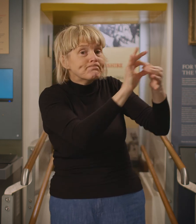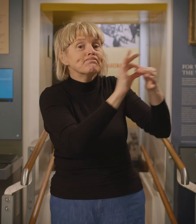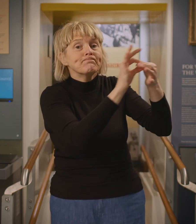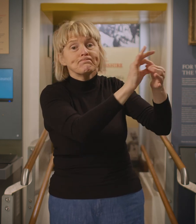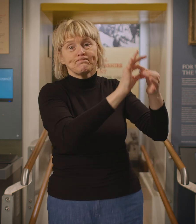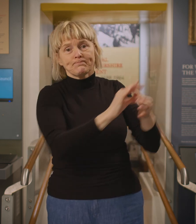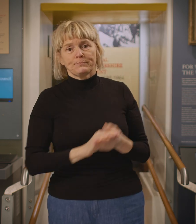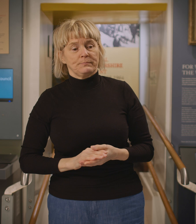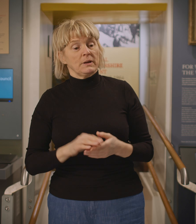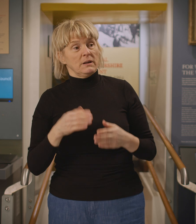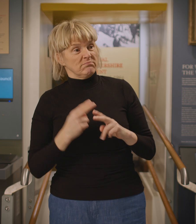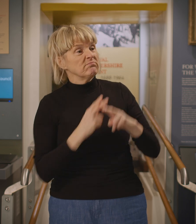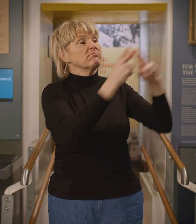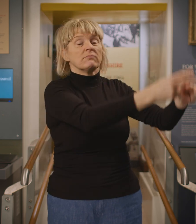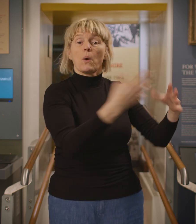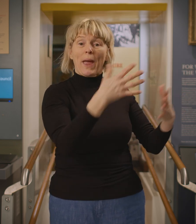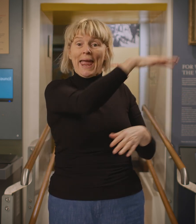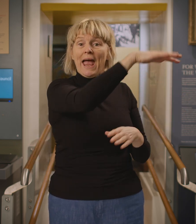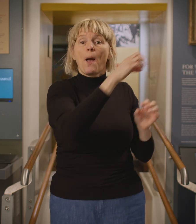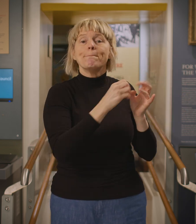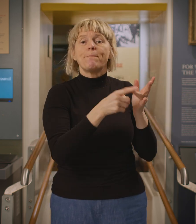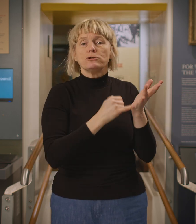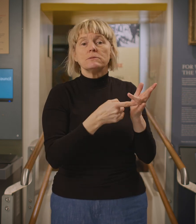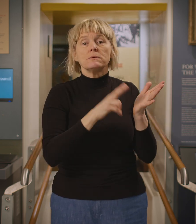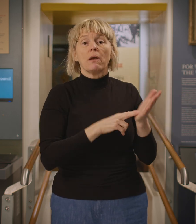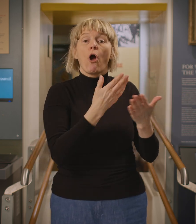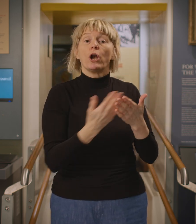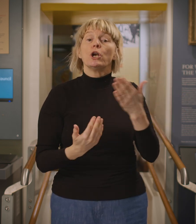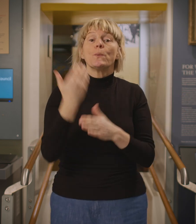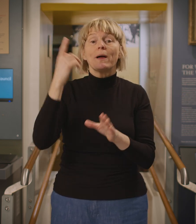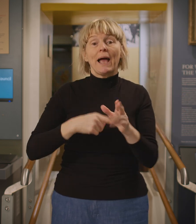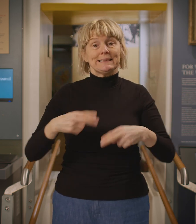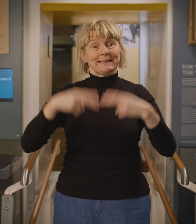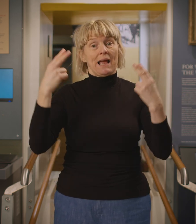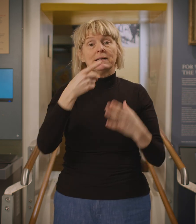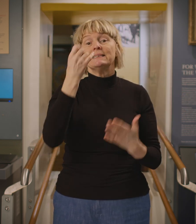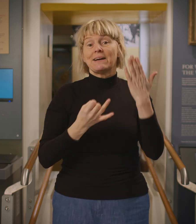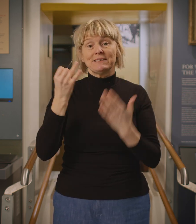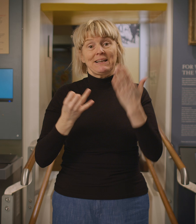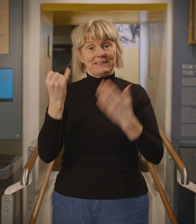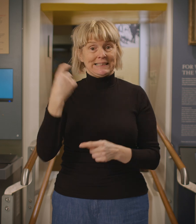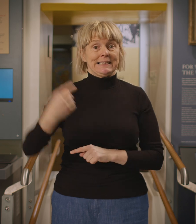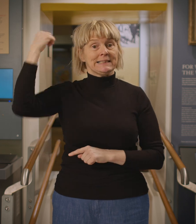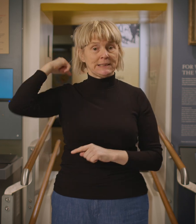with The Regiment landing at Boston on New Year’s Day 1776.